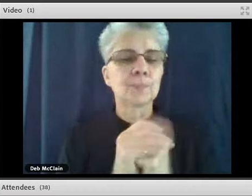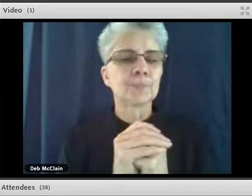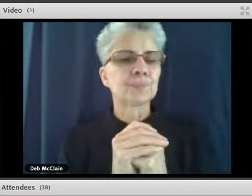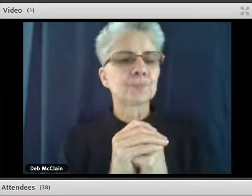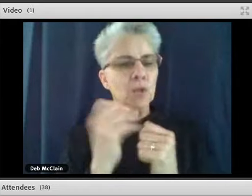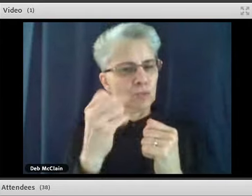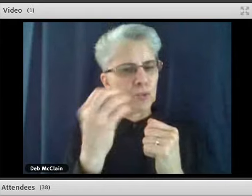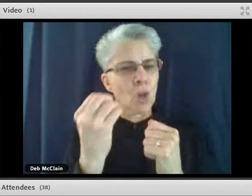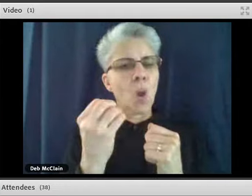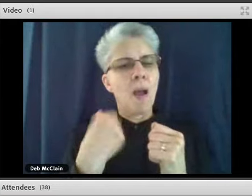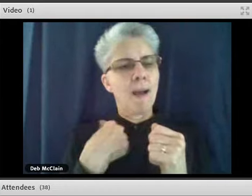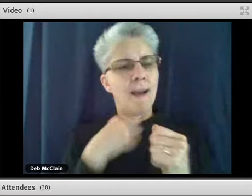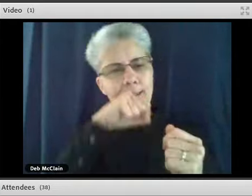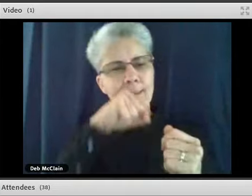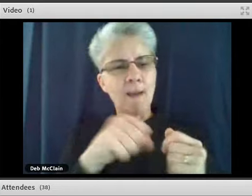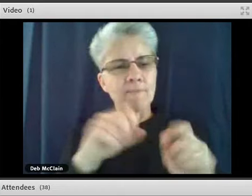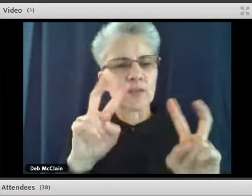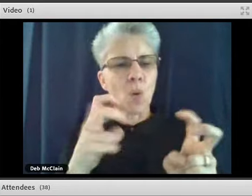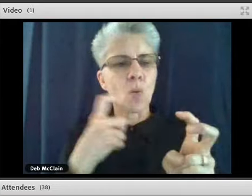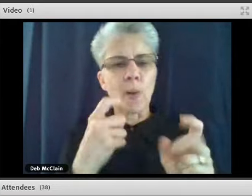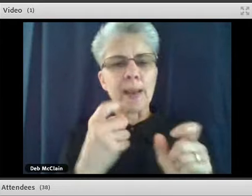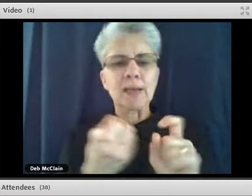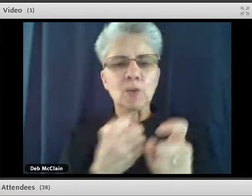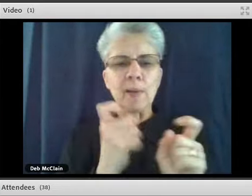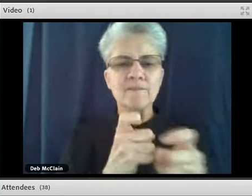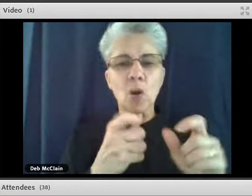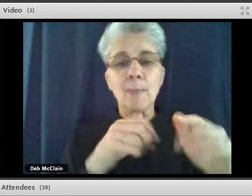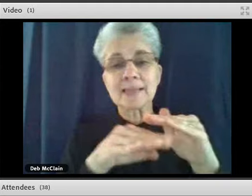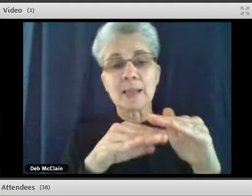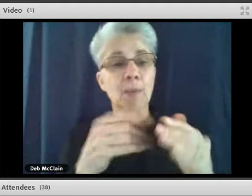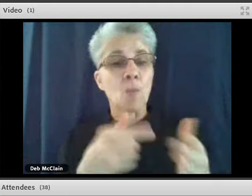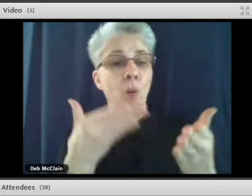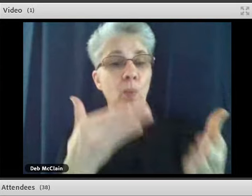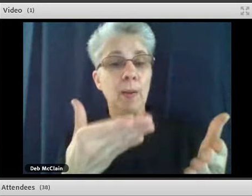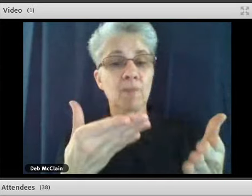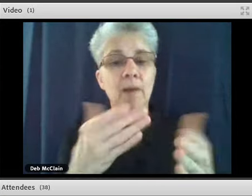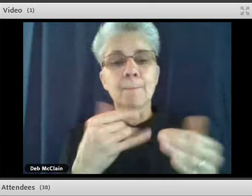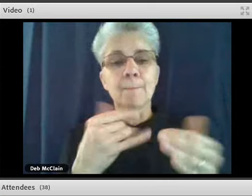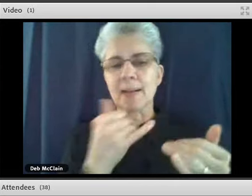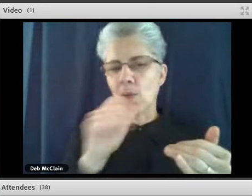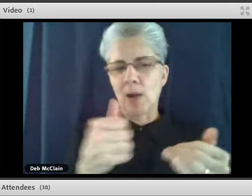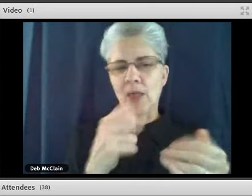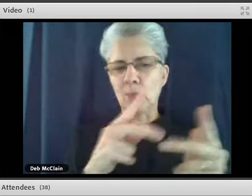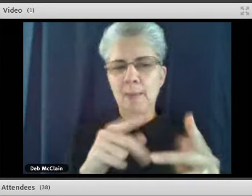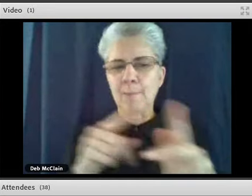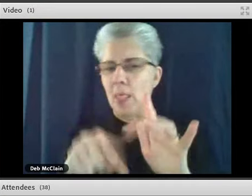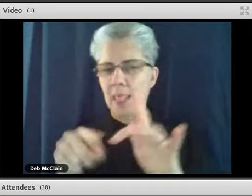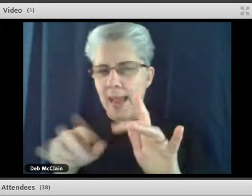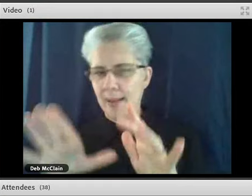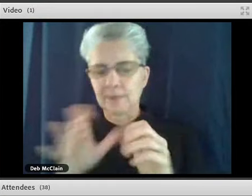And so, I love this quote. "We can reframe accessibility in terms of what we provide, not what other people lack."